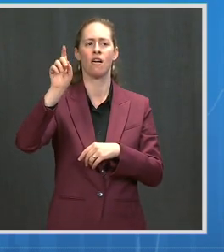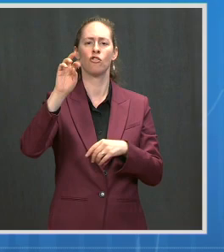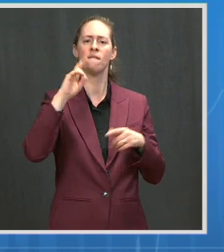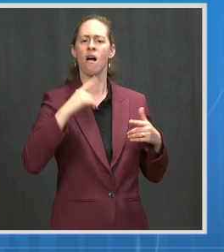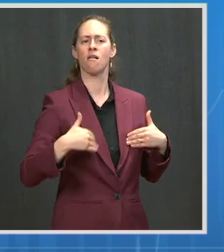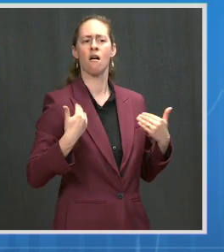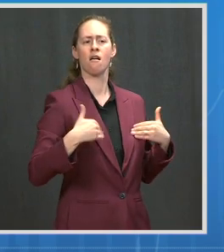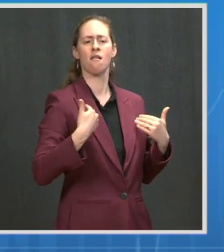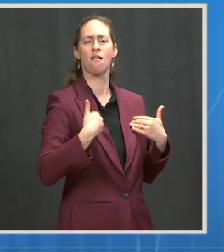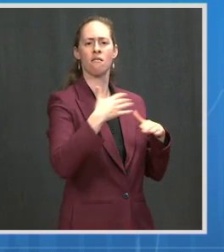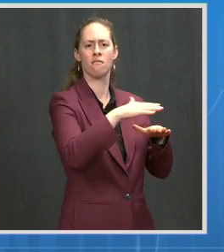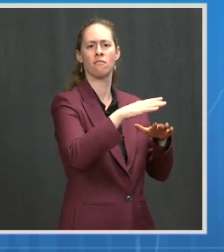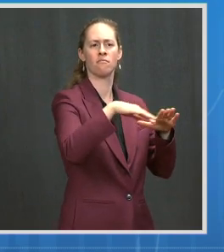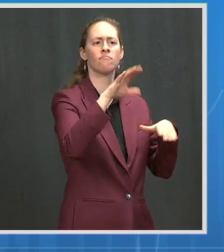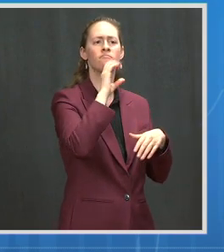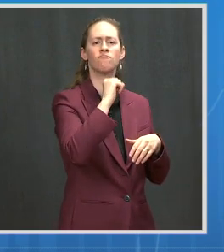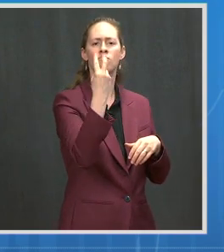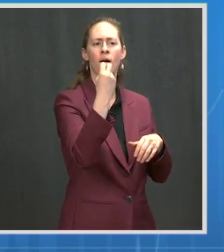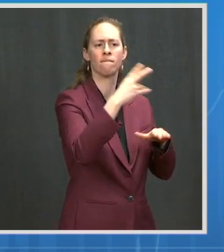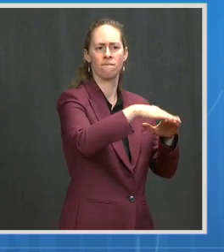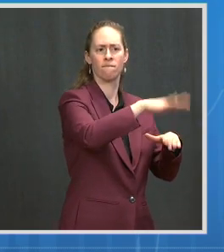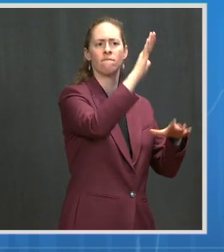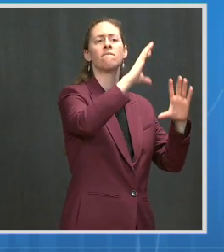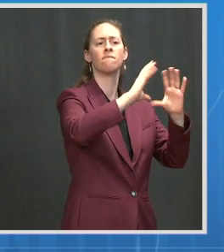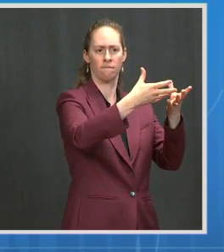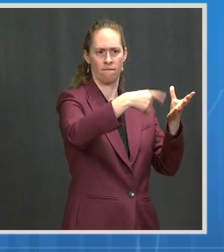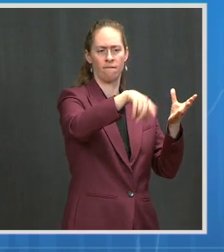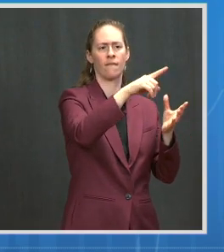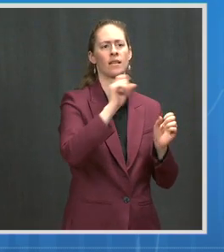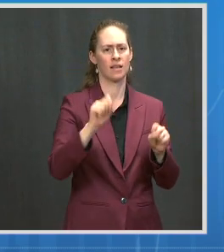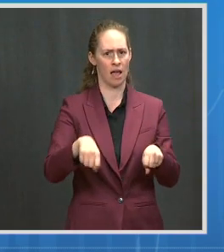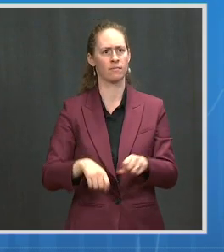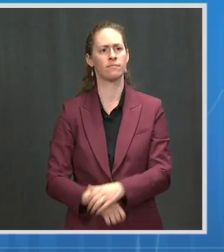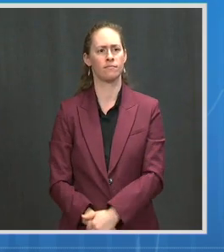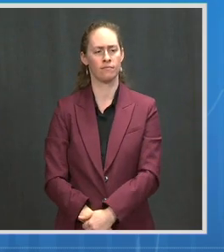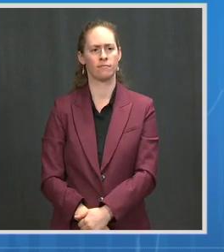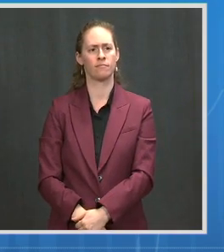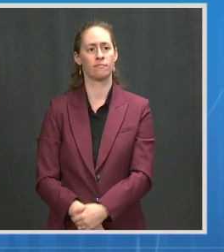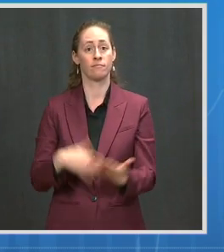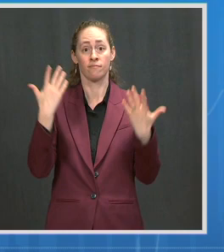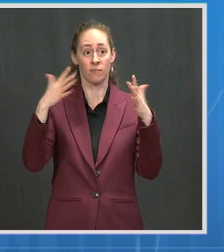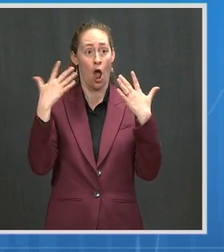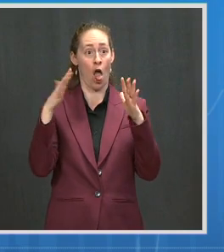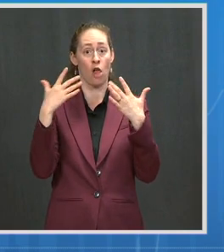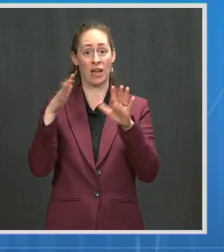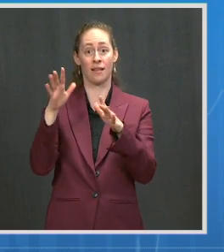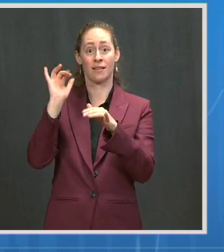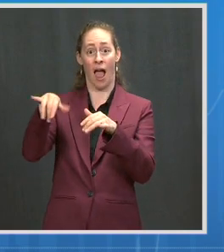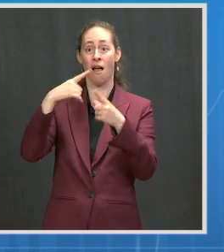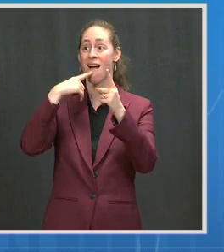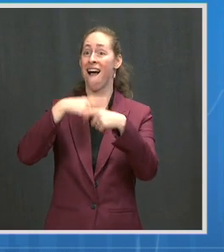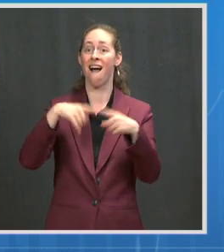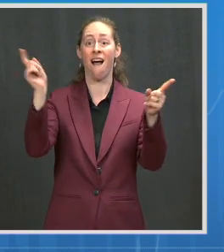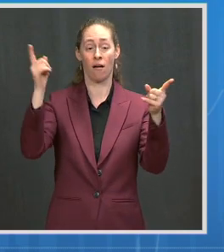And in total, more than 4.1 [3.5] million adolescents age 12 to 17 have been vaccinated so far.